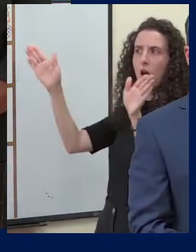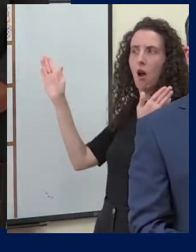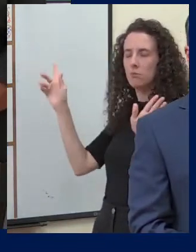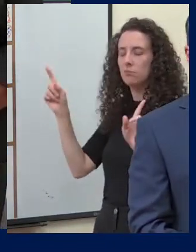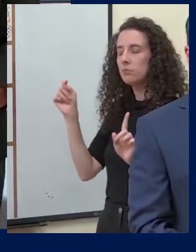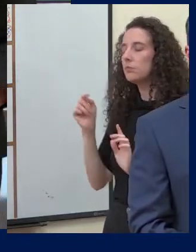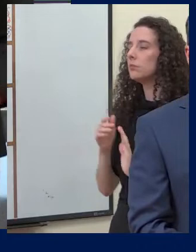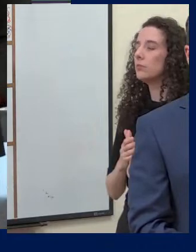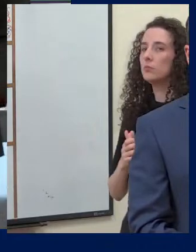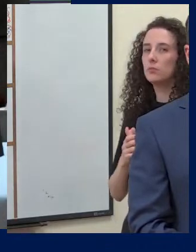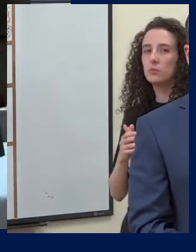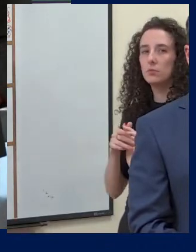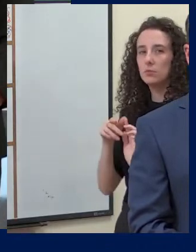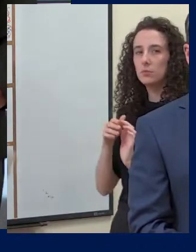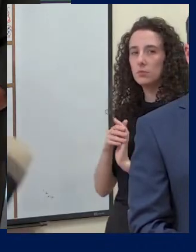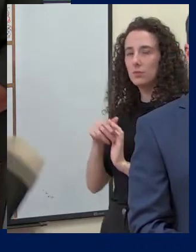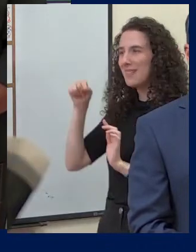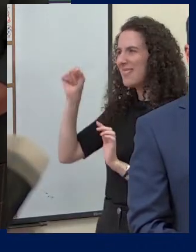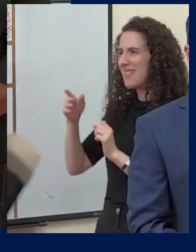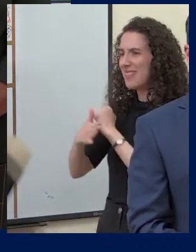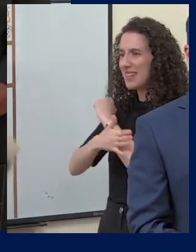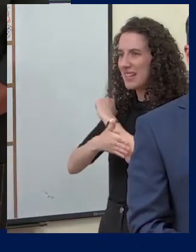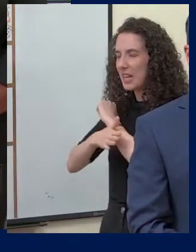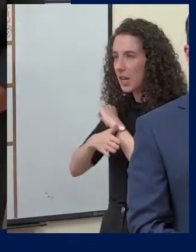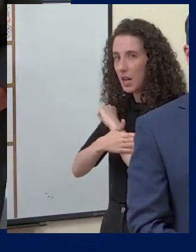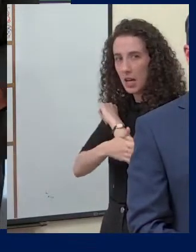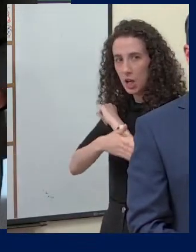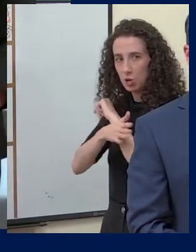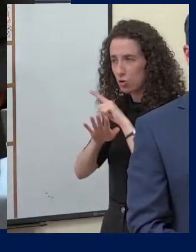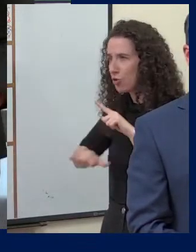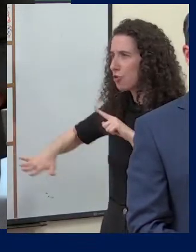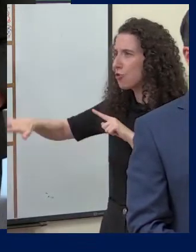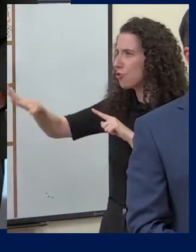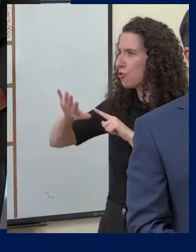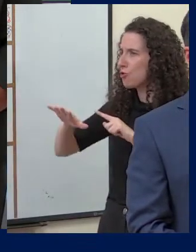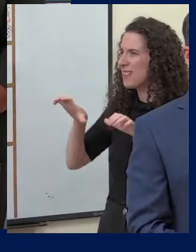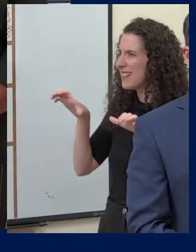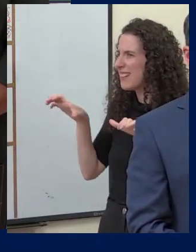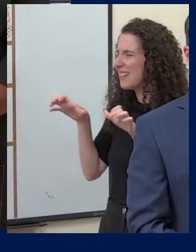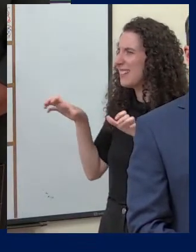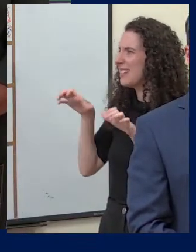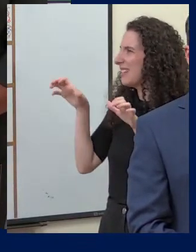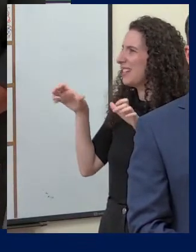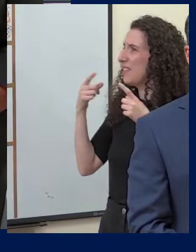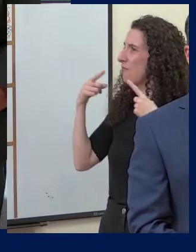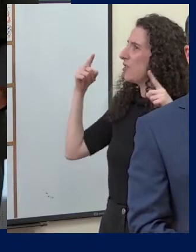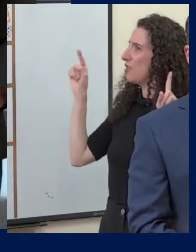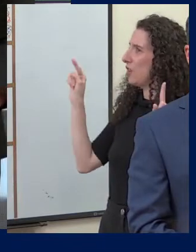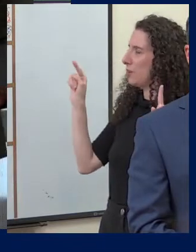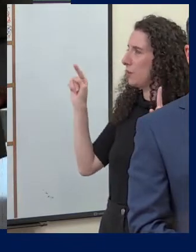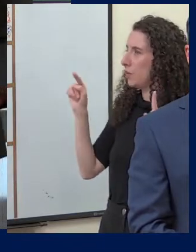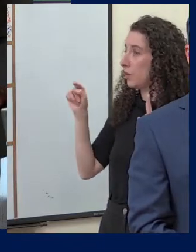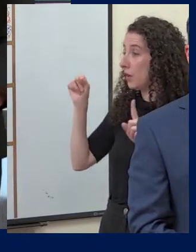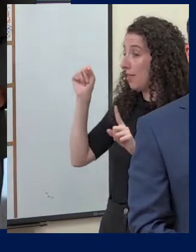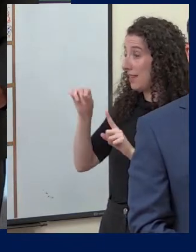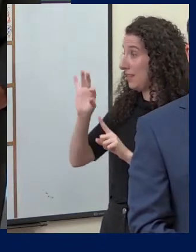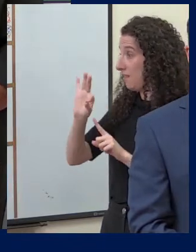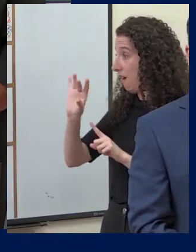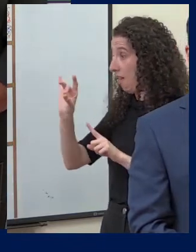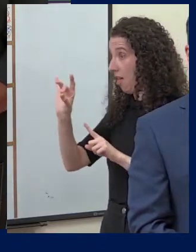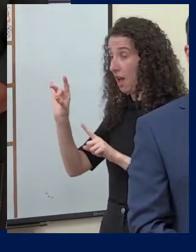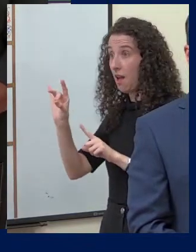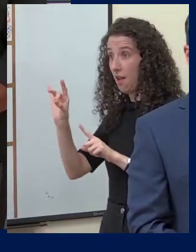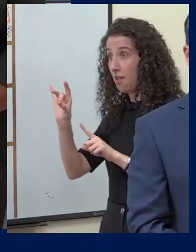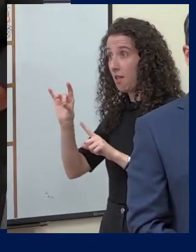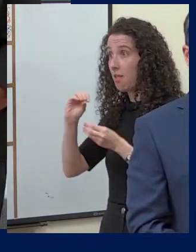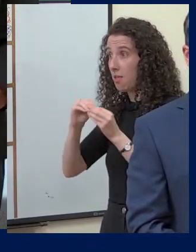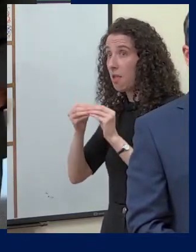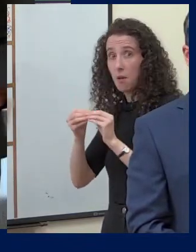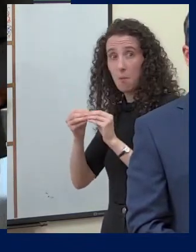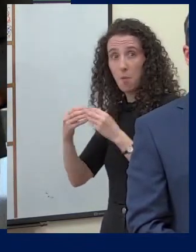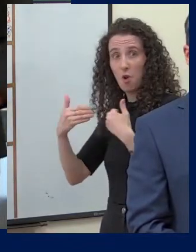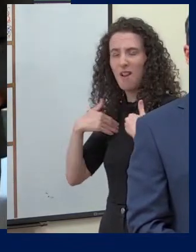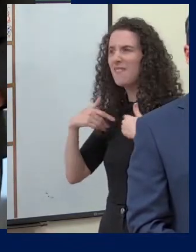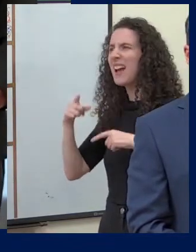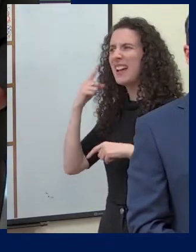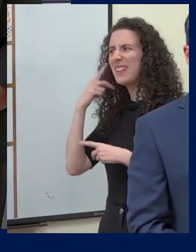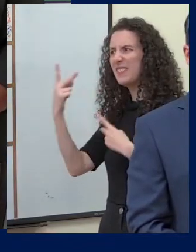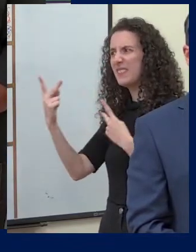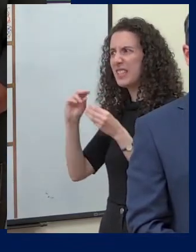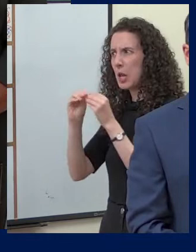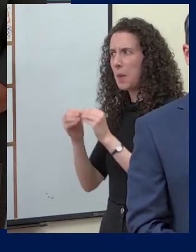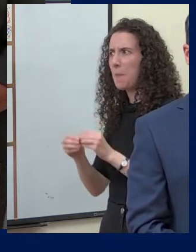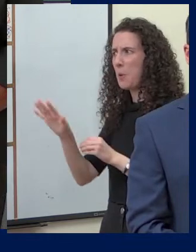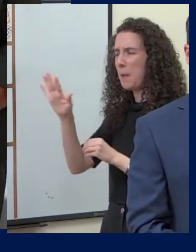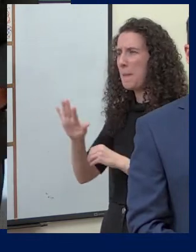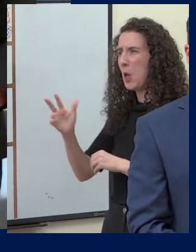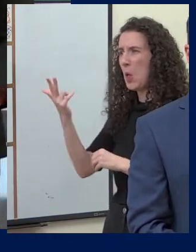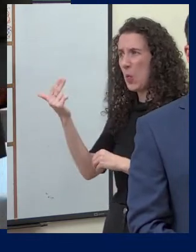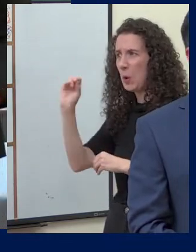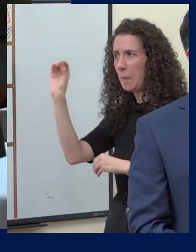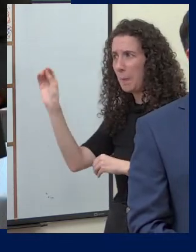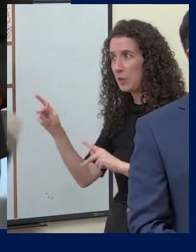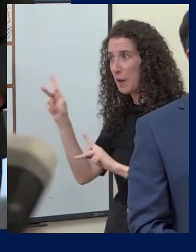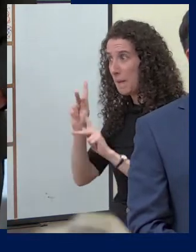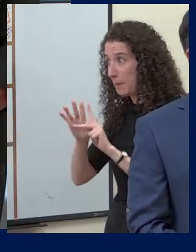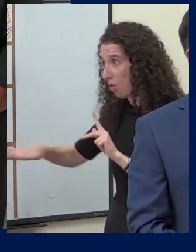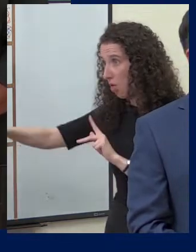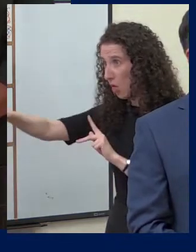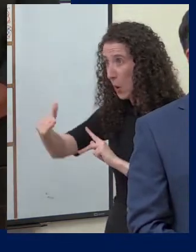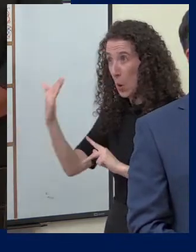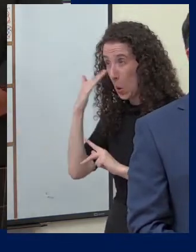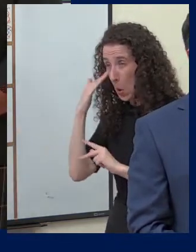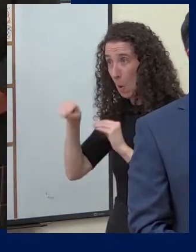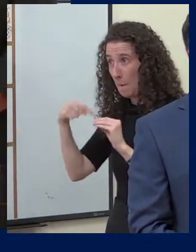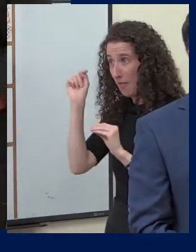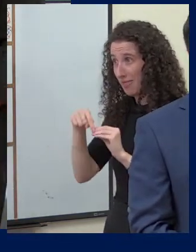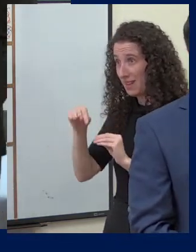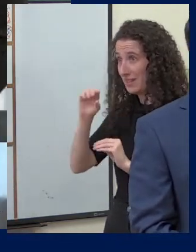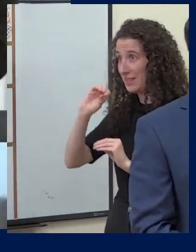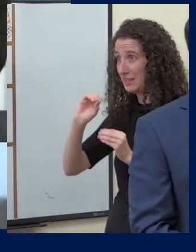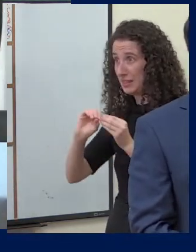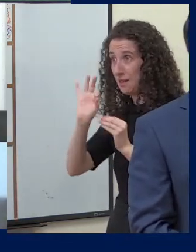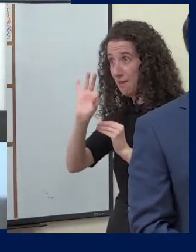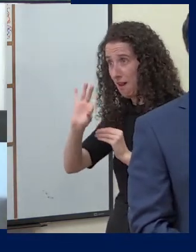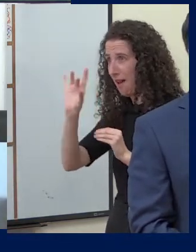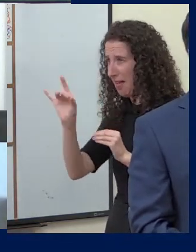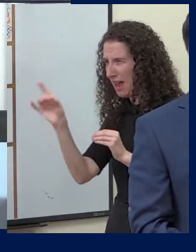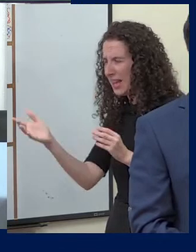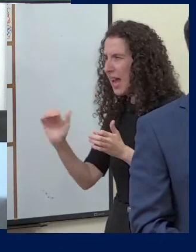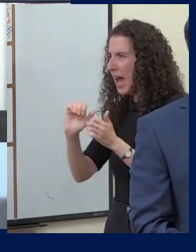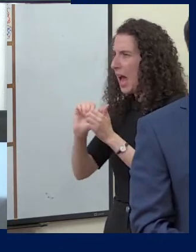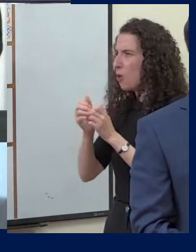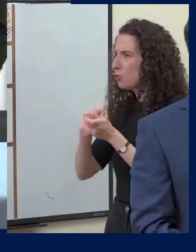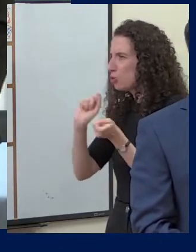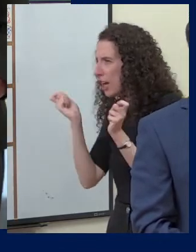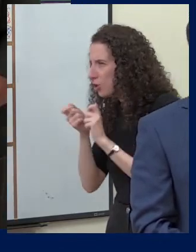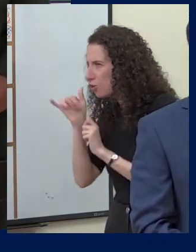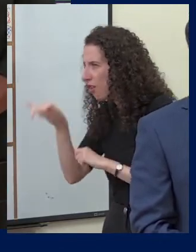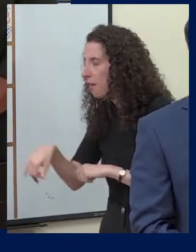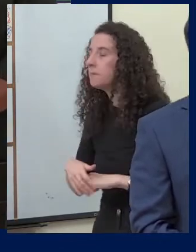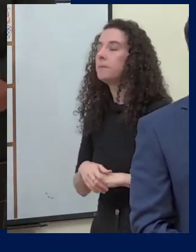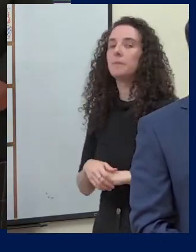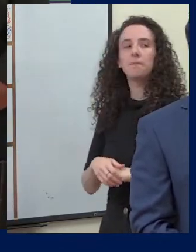[INDISCERNIBLE] >> So I think the message here is that we